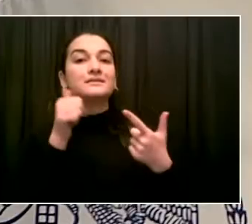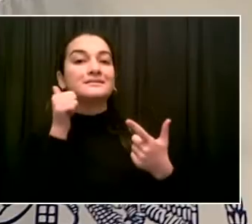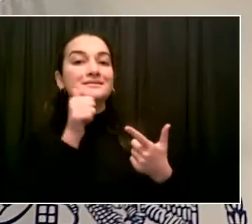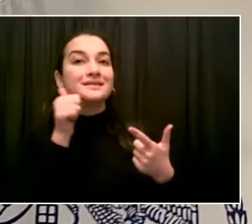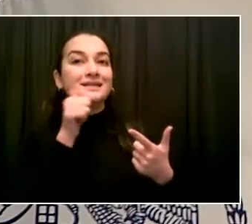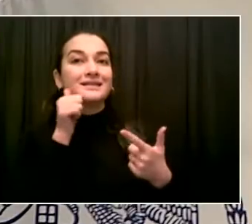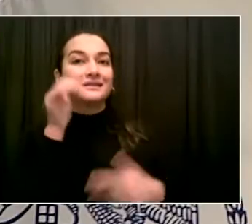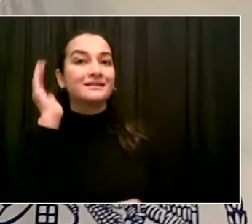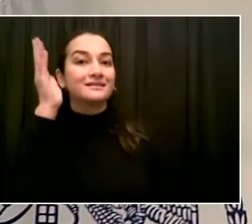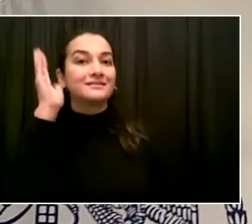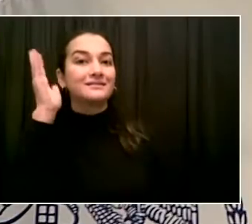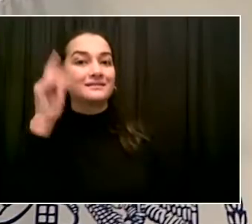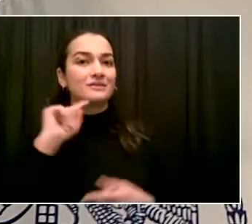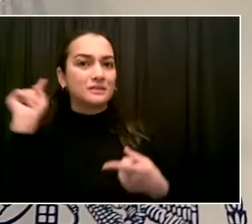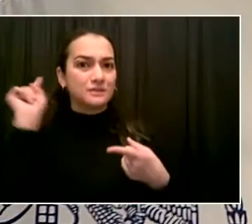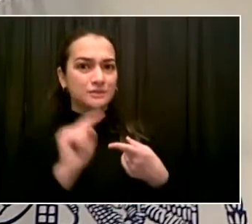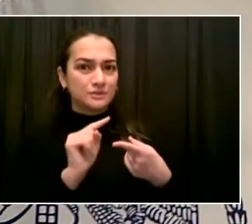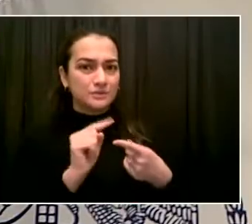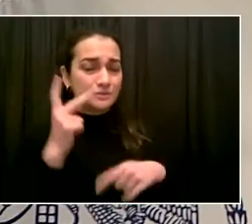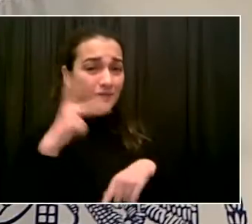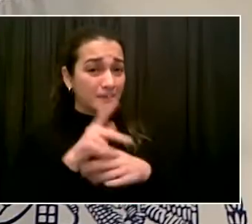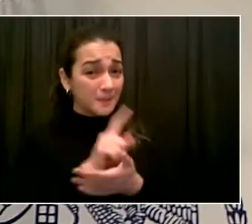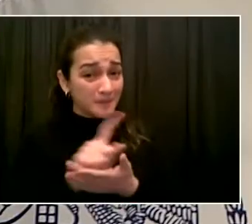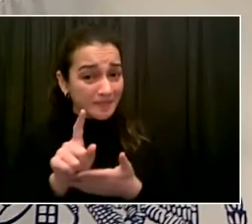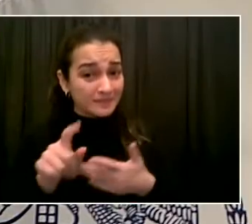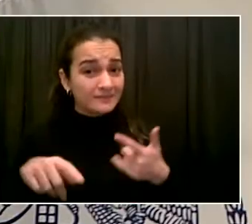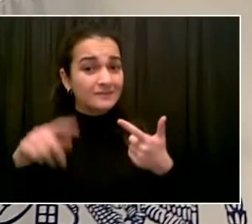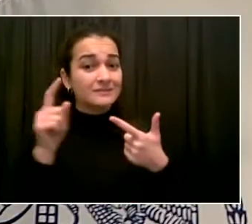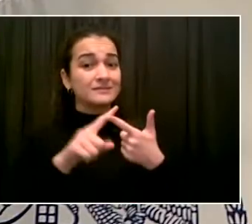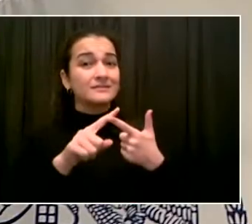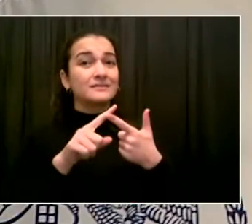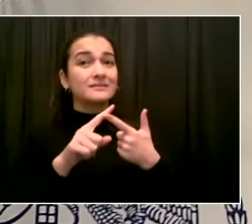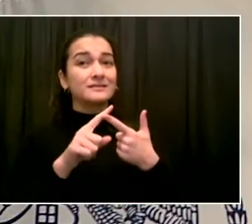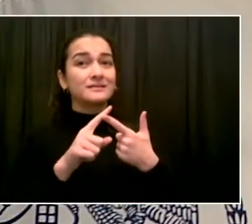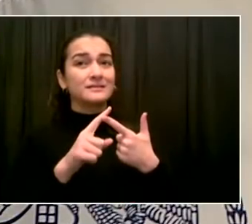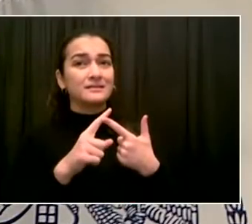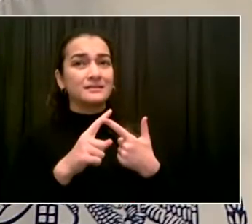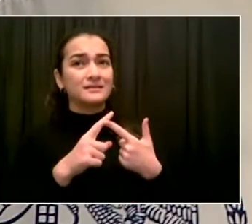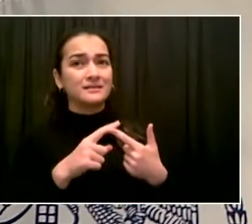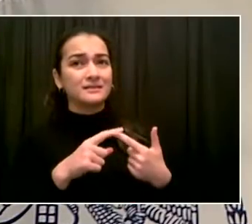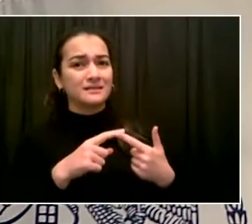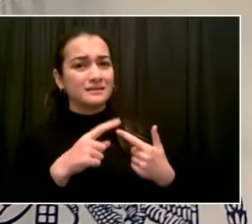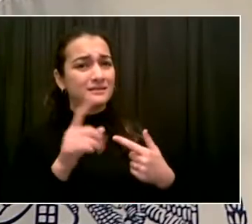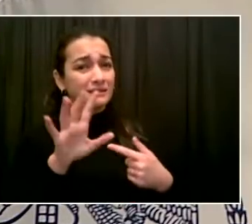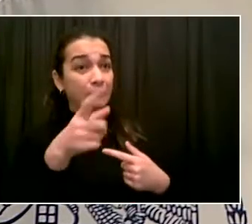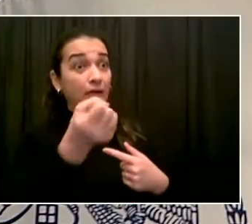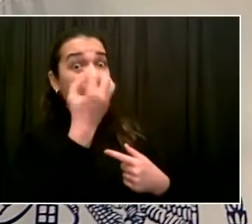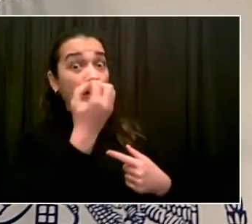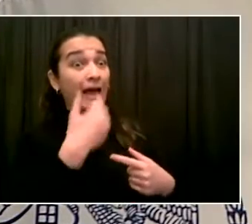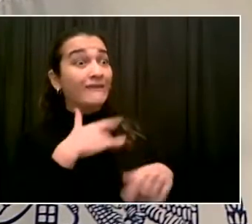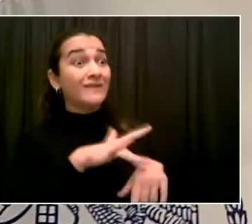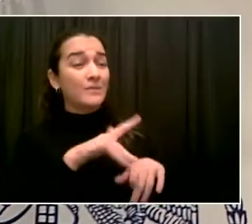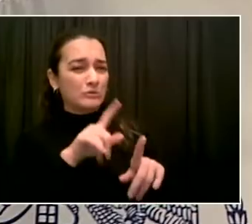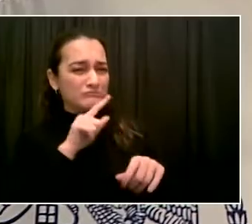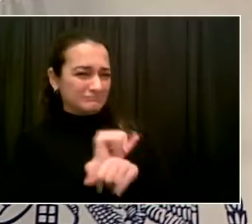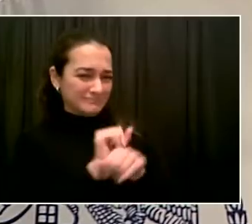ROUND OF QUESTIONING AND IT IS DONE AWAY WITH DAILY BRIEFINGS TAKING TO SJUT O TAWAKE I JUST CHALLENGE, TO BORROW YOUR